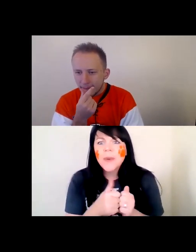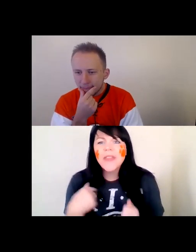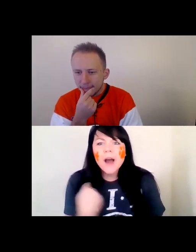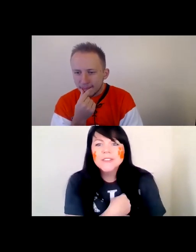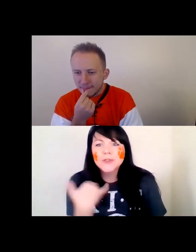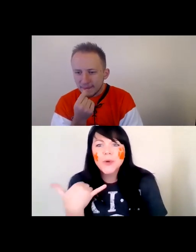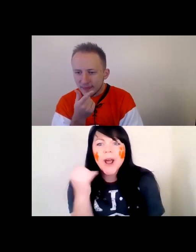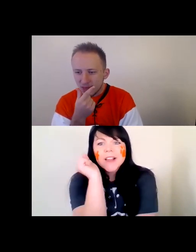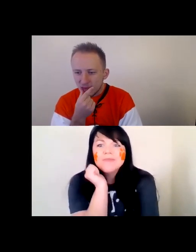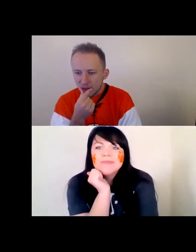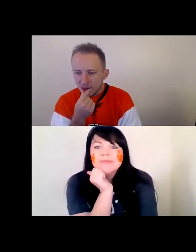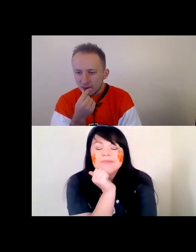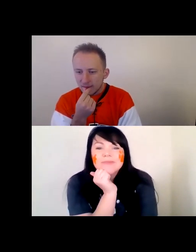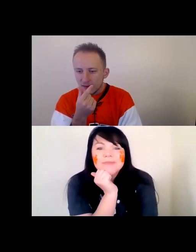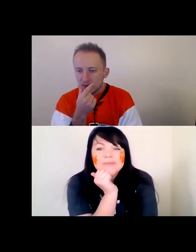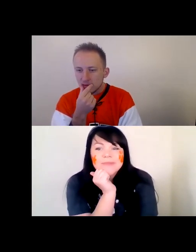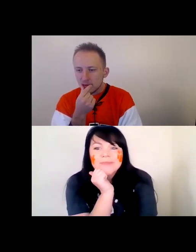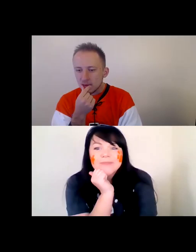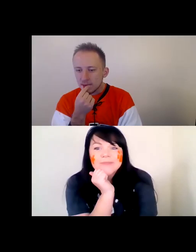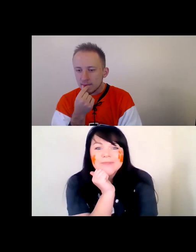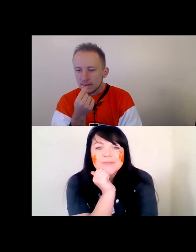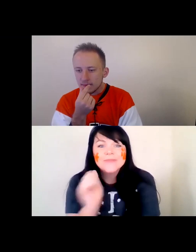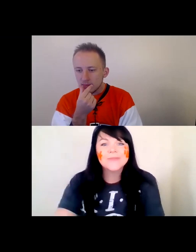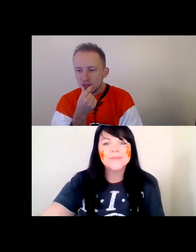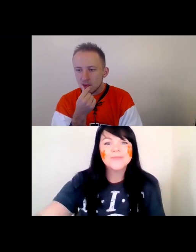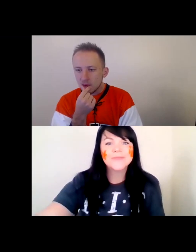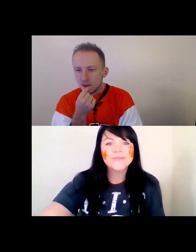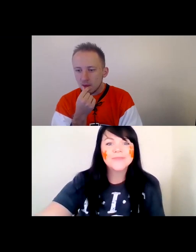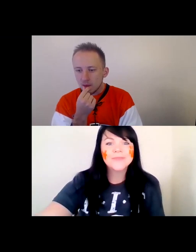Michelle: Who is with us today? Hmm.